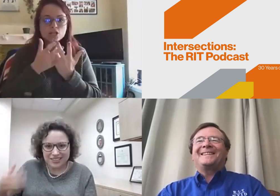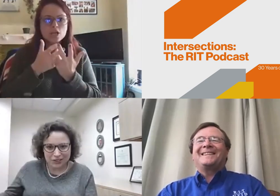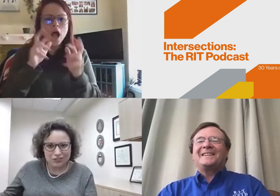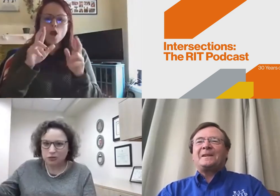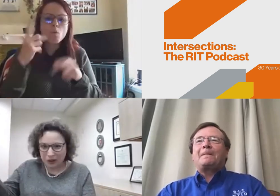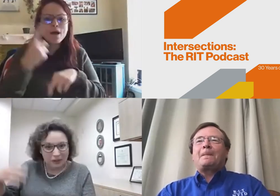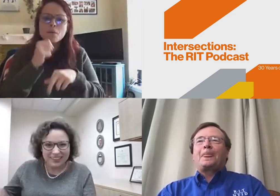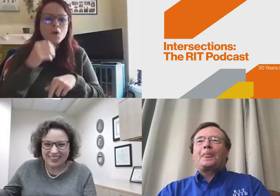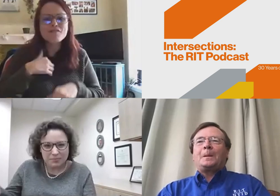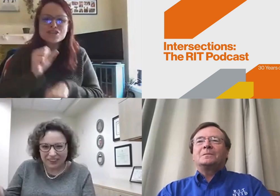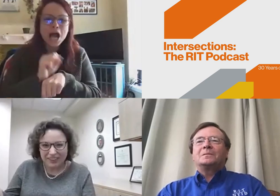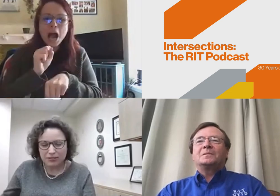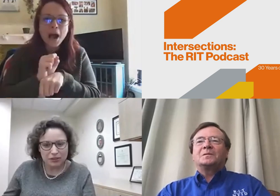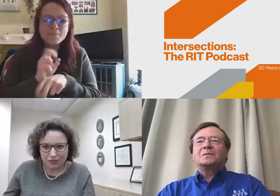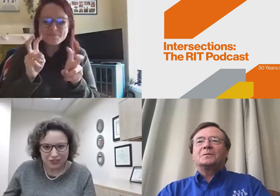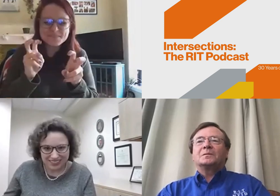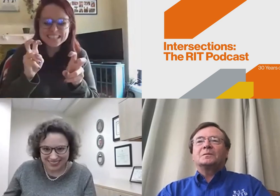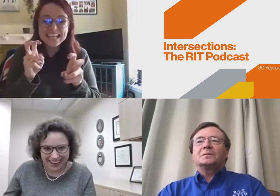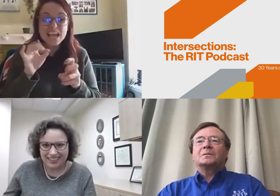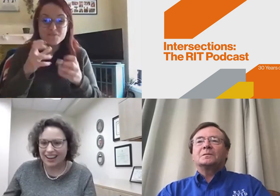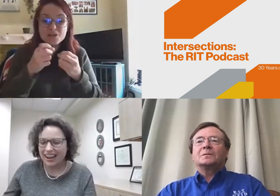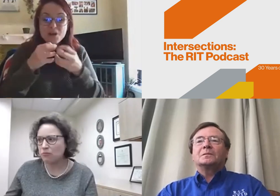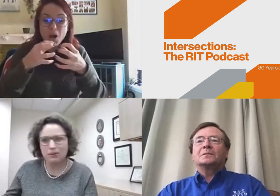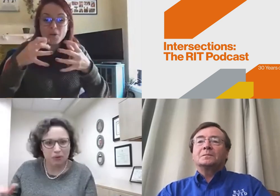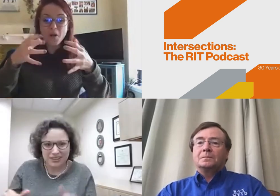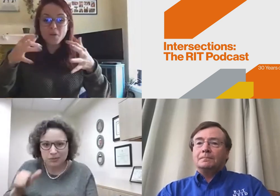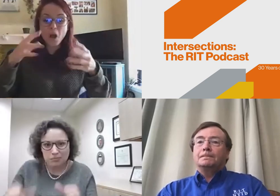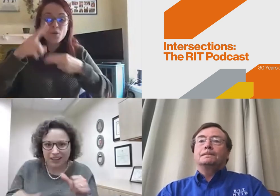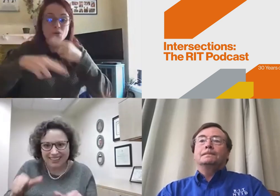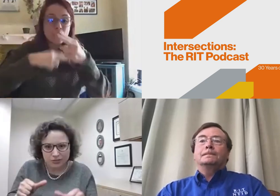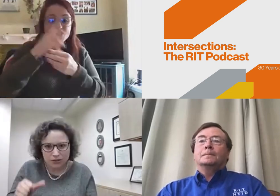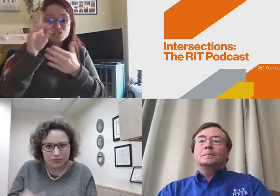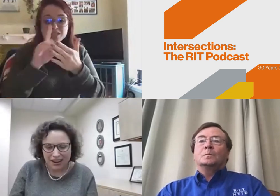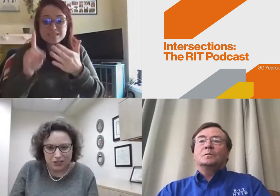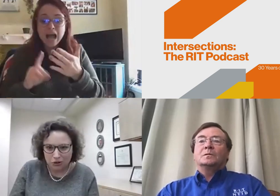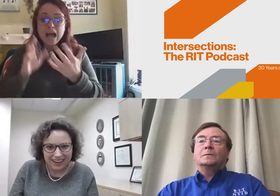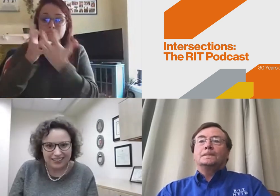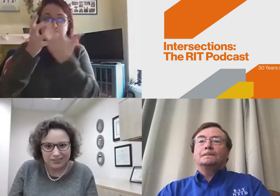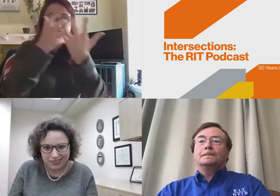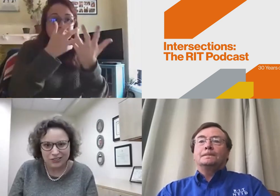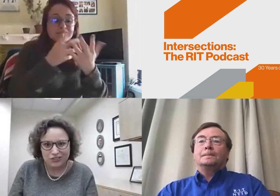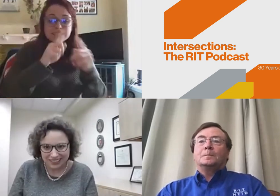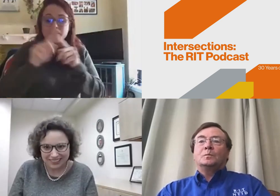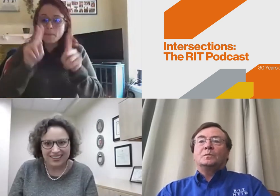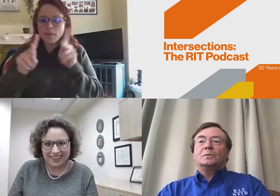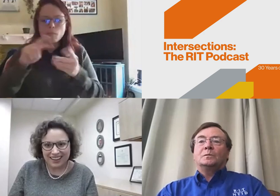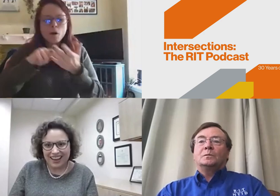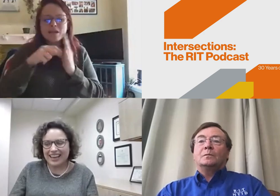You know, if we continue to grow in the spirit of universal design, we won't need to apply these sort of retroactive solutions.